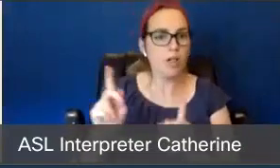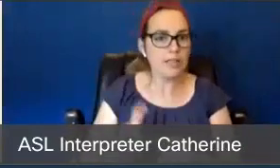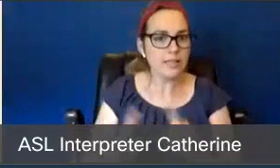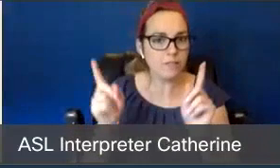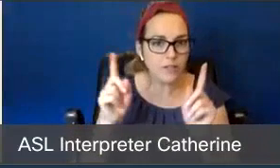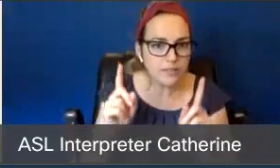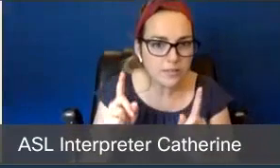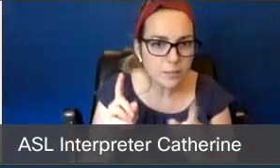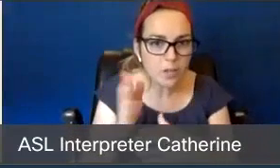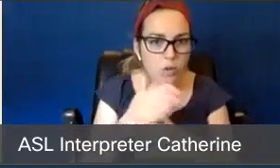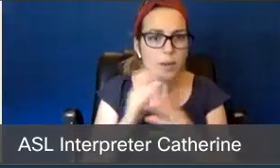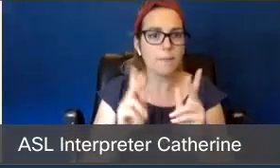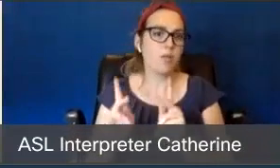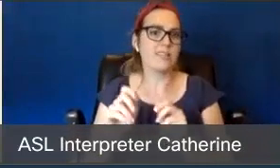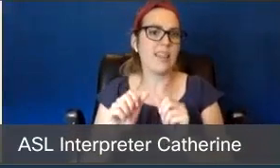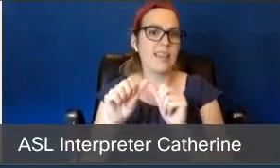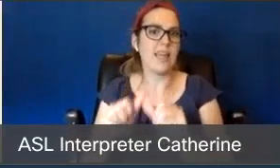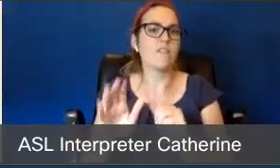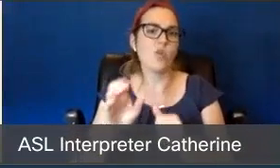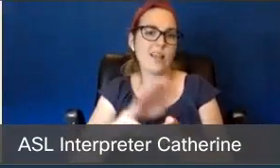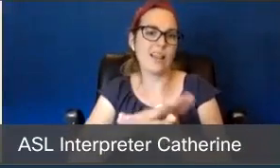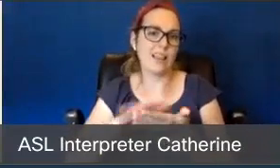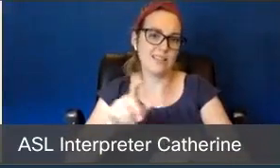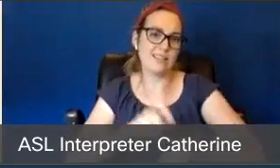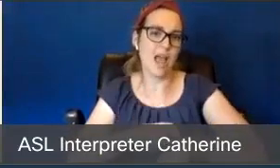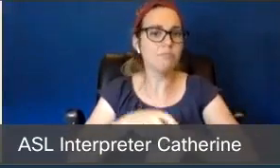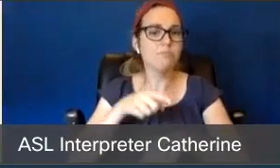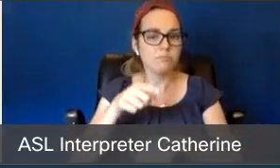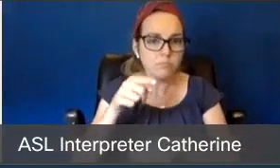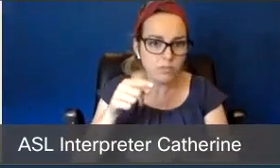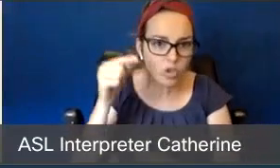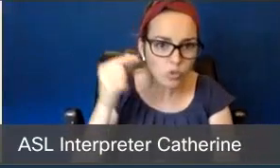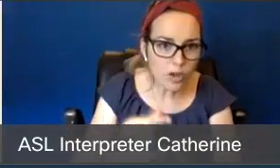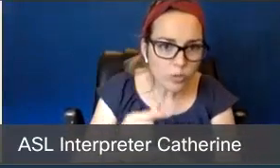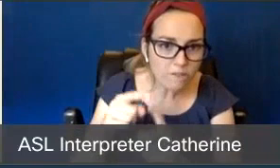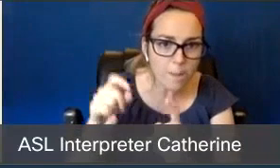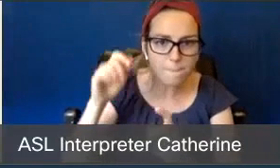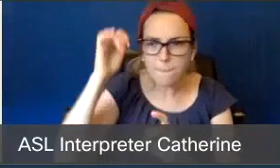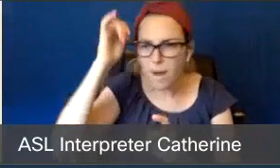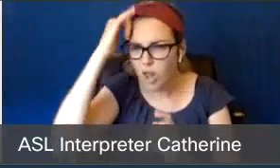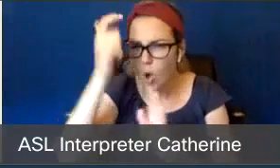At the State University of Buffalo Law School his Alma mater, judge Hannah lectures in trial advocacy and procedure.